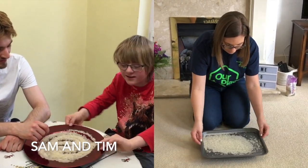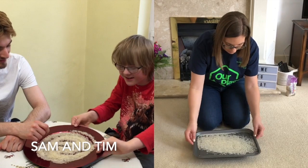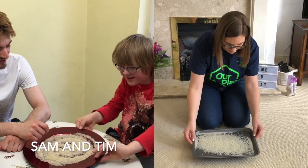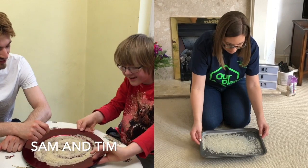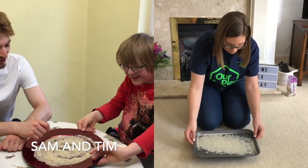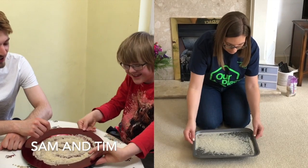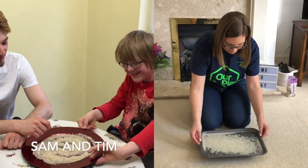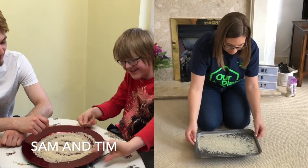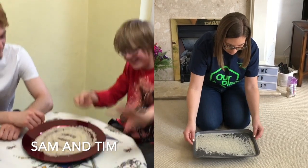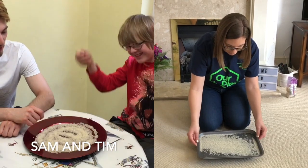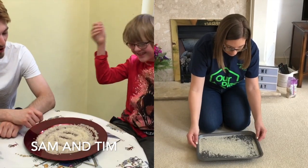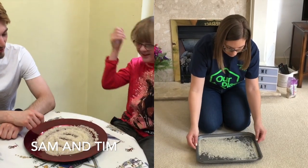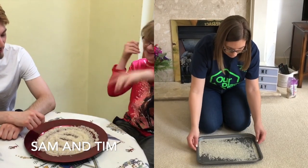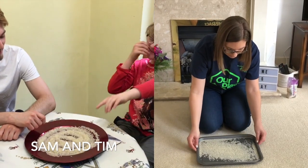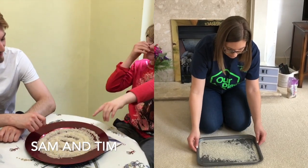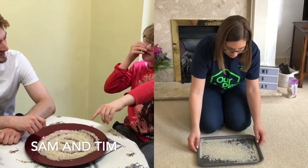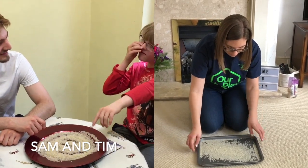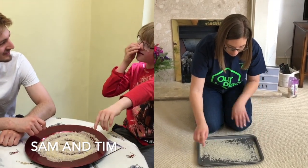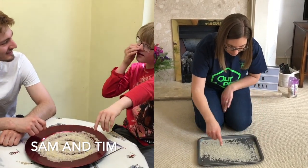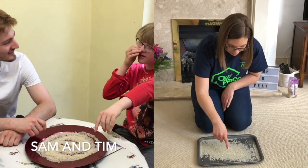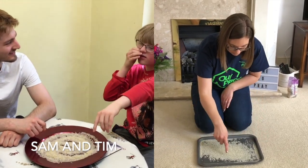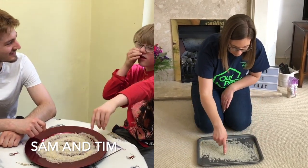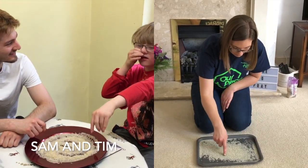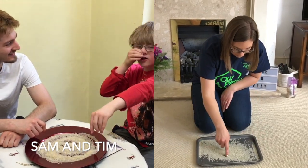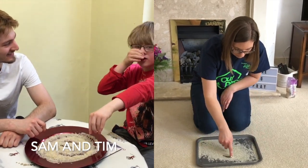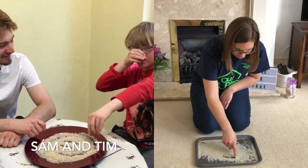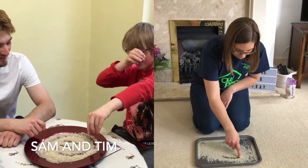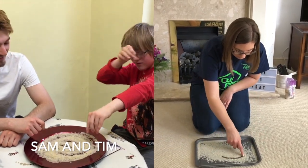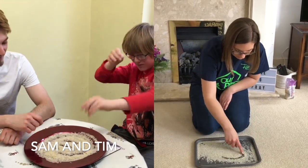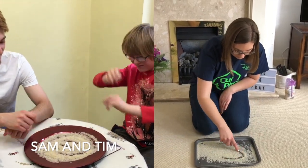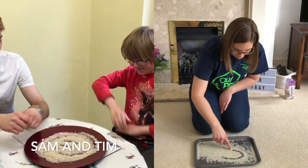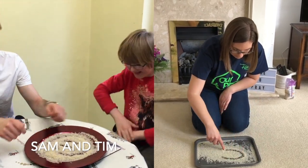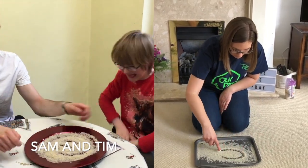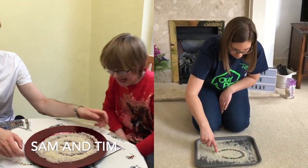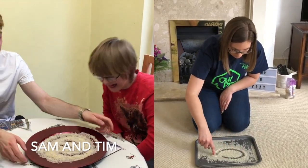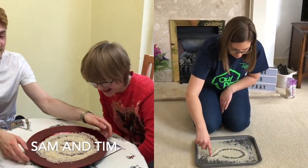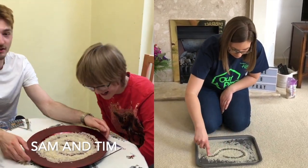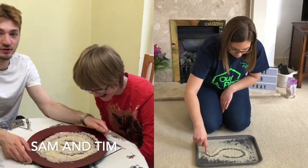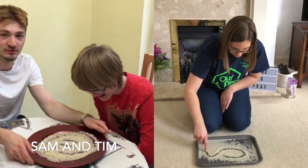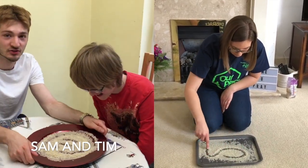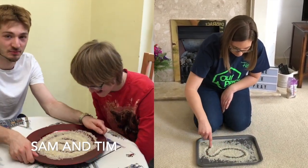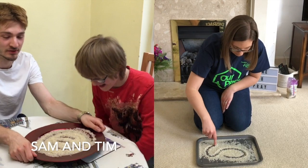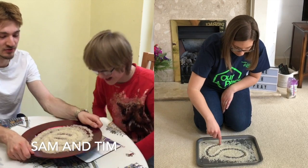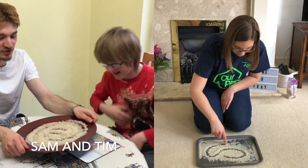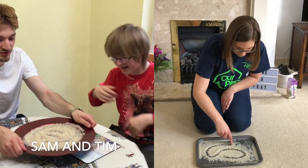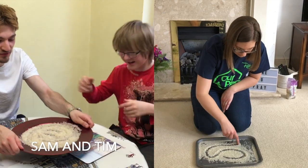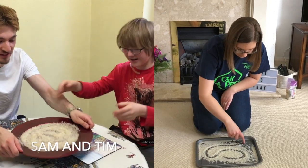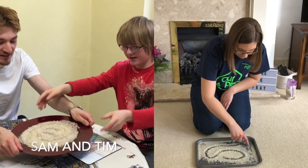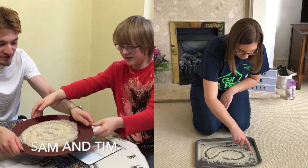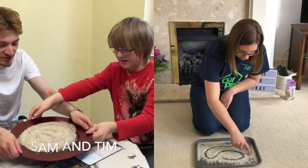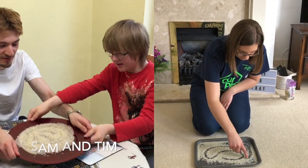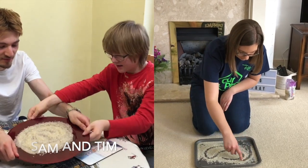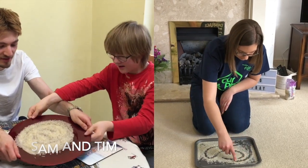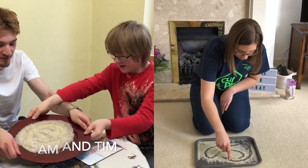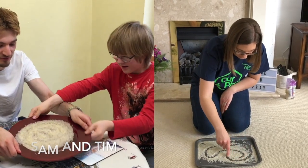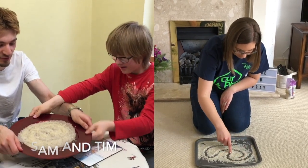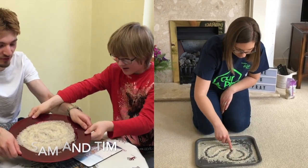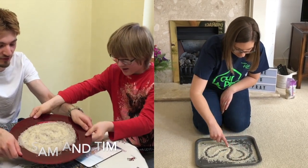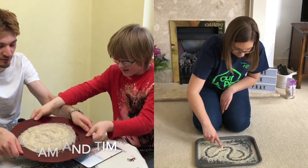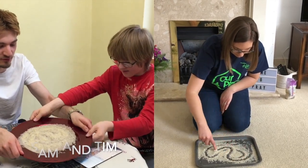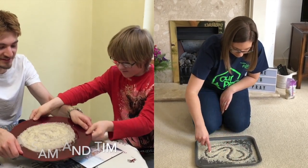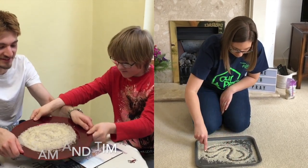lovely smile and then we'll shake it loose because Jesus forgives them